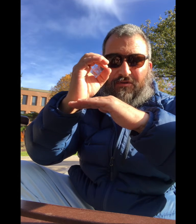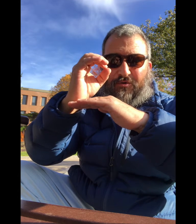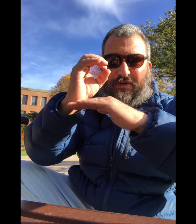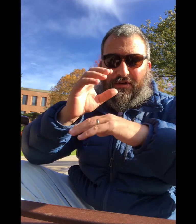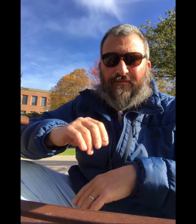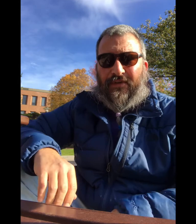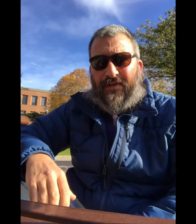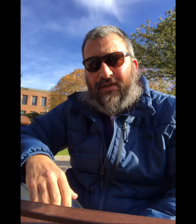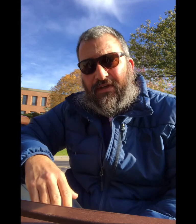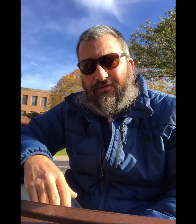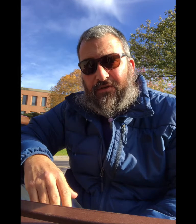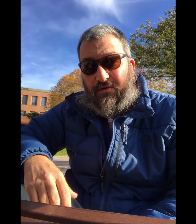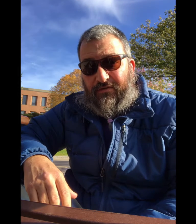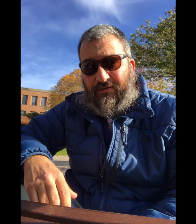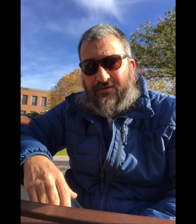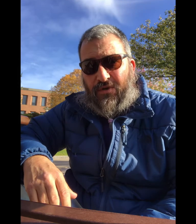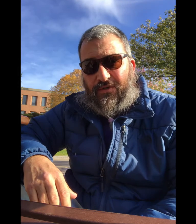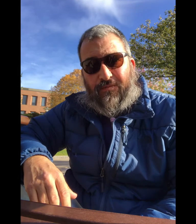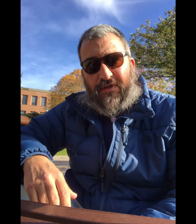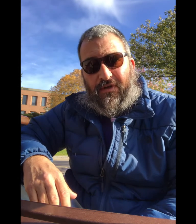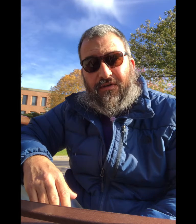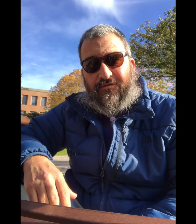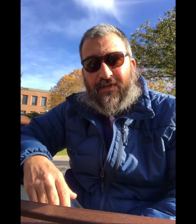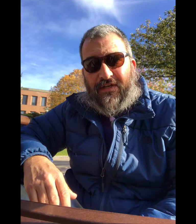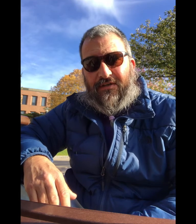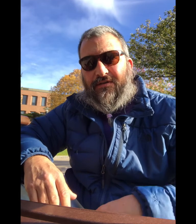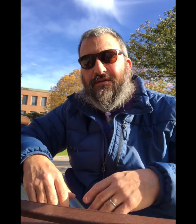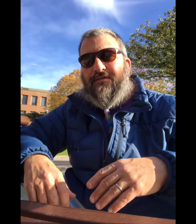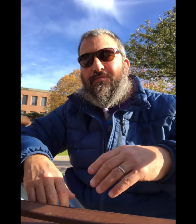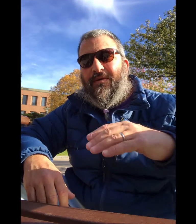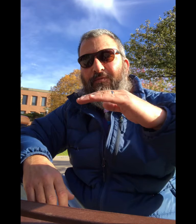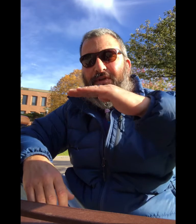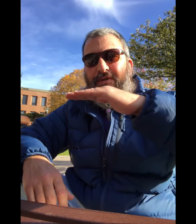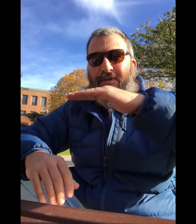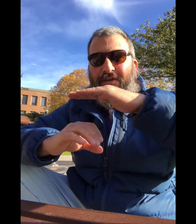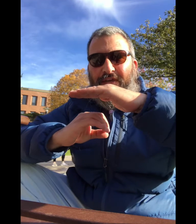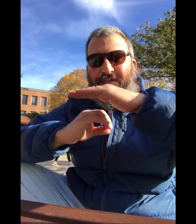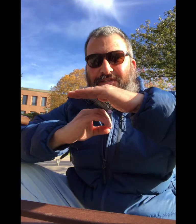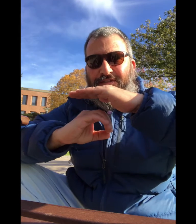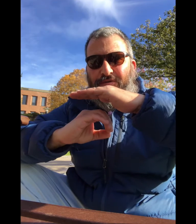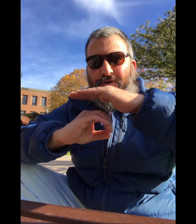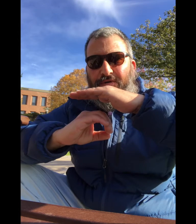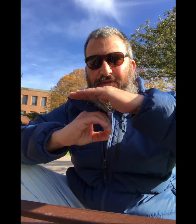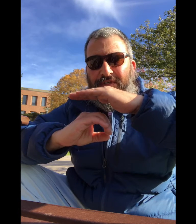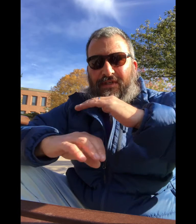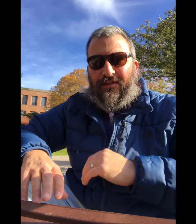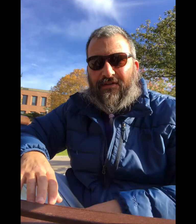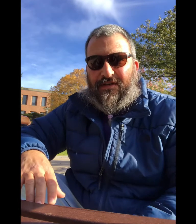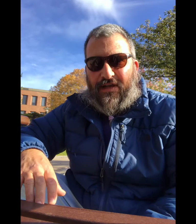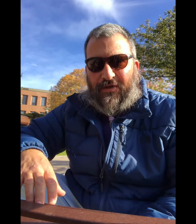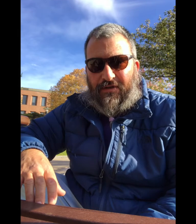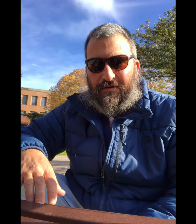numerator. If a derivative is going to be undefined it's probably gonna have a zero in the denominator.